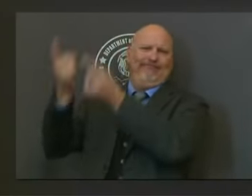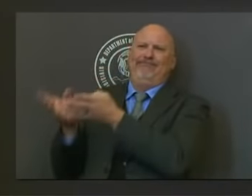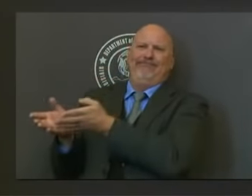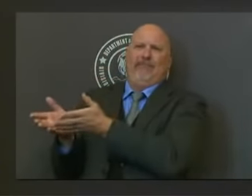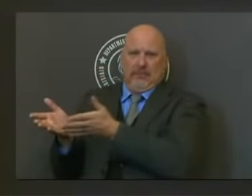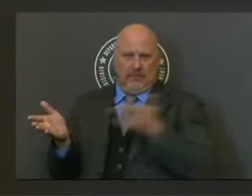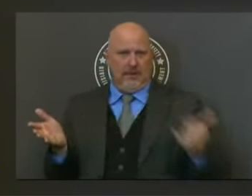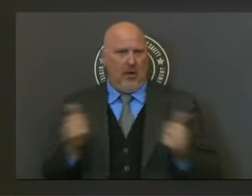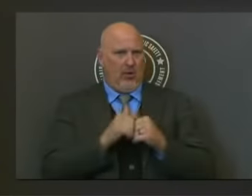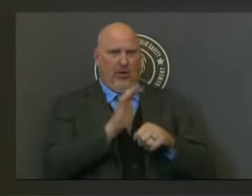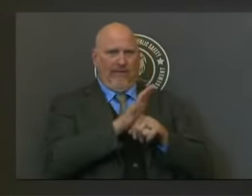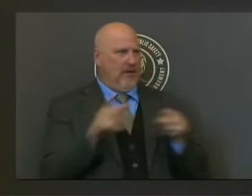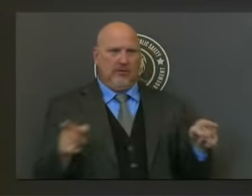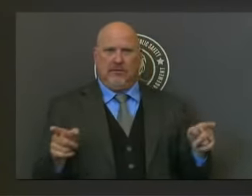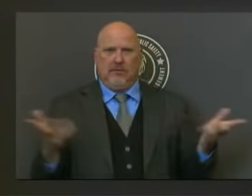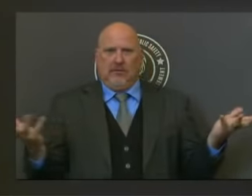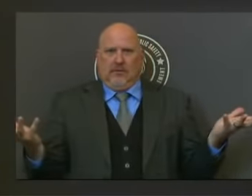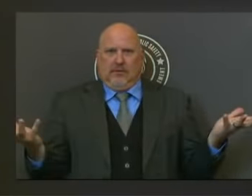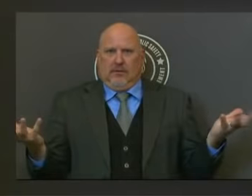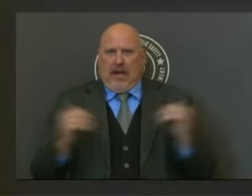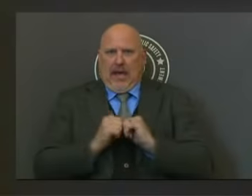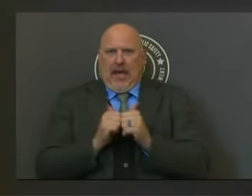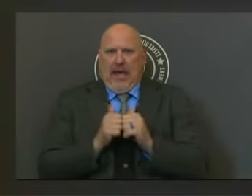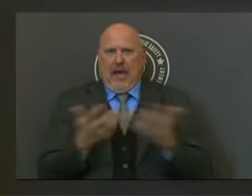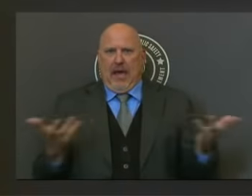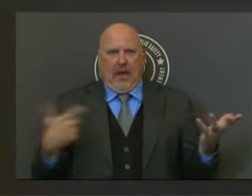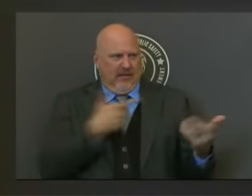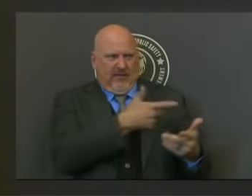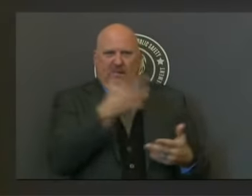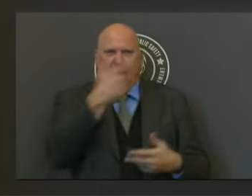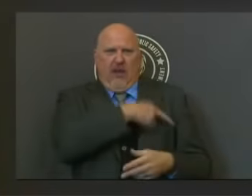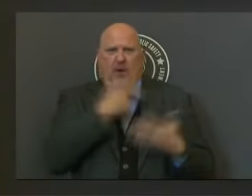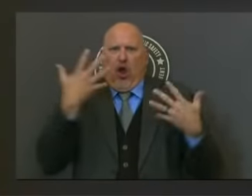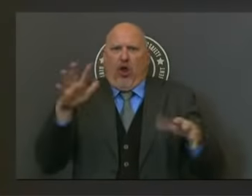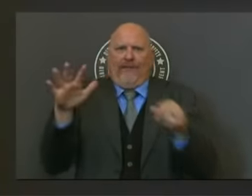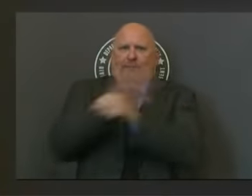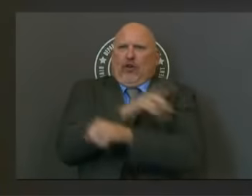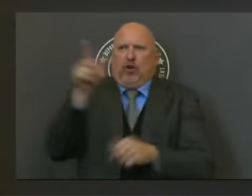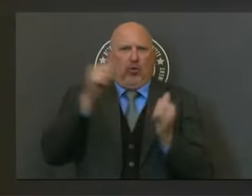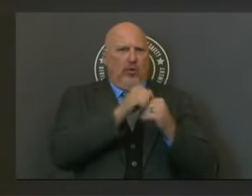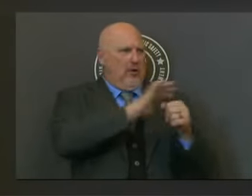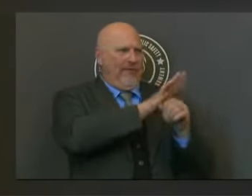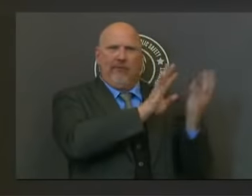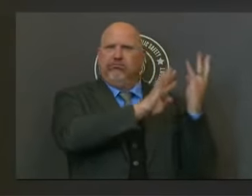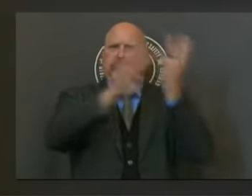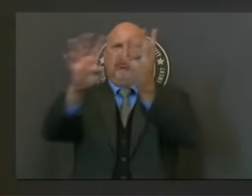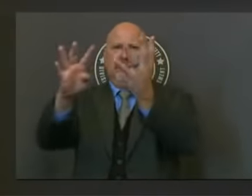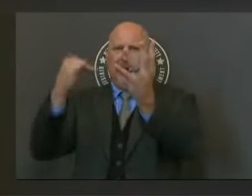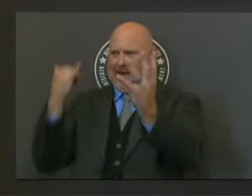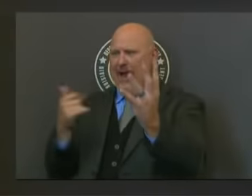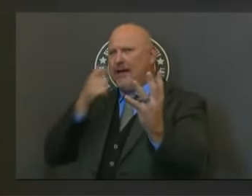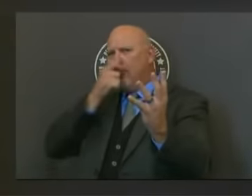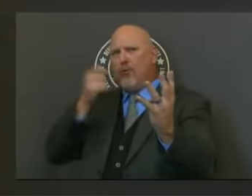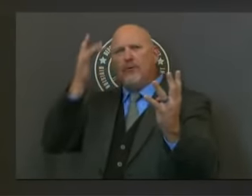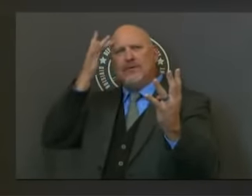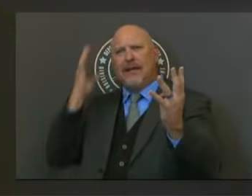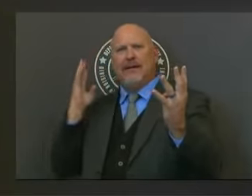other and try to sing physical distancing we're getting tested for coated